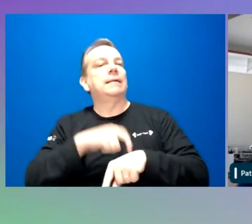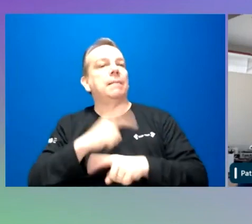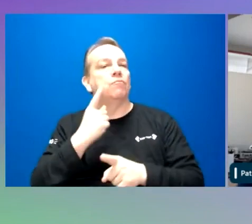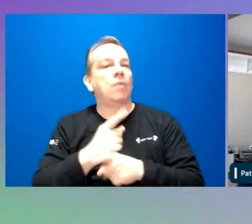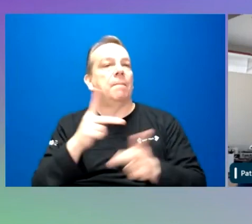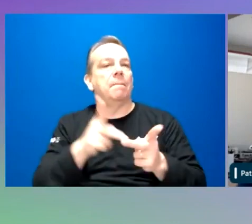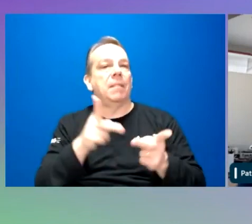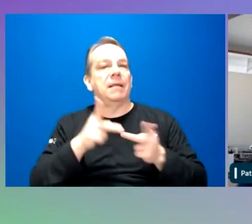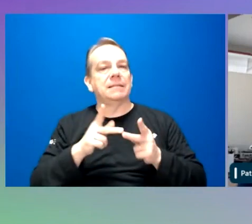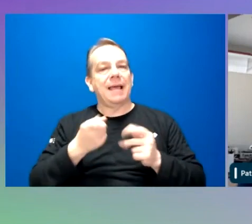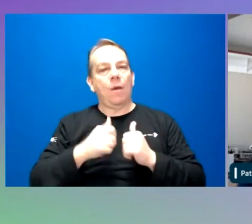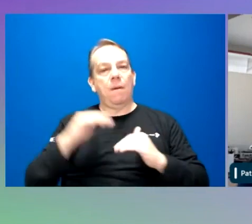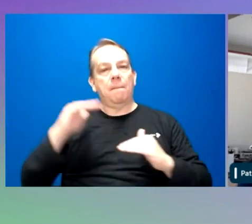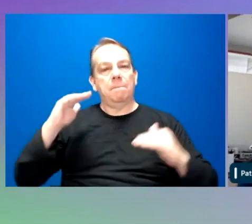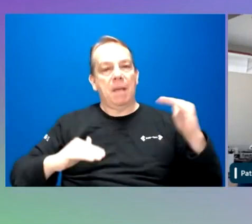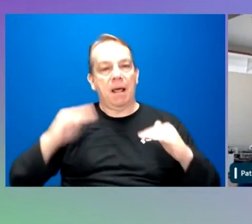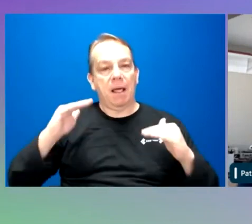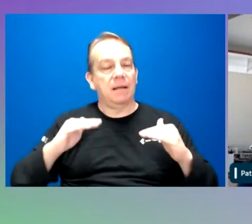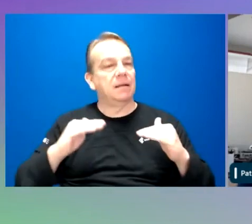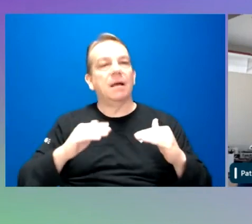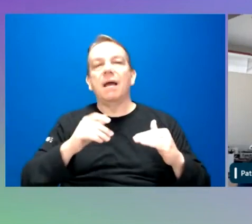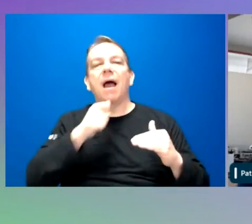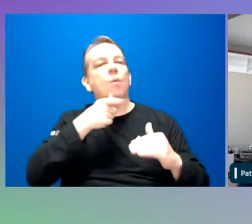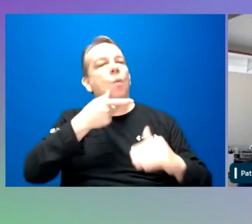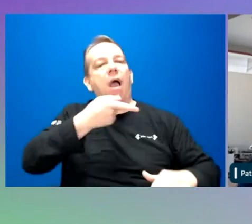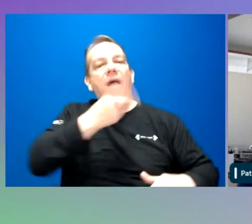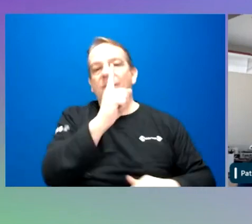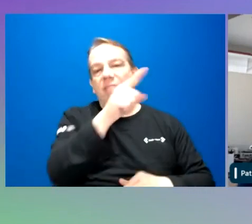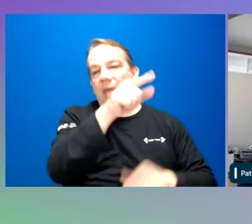make make a high level leader up unhappy or upset. But, uh,